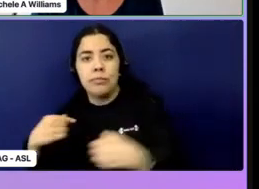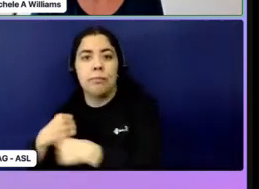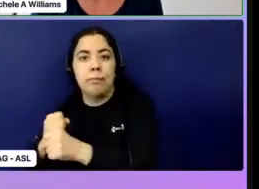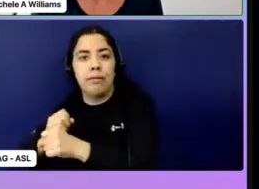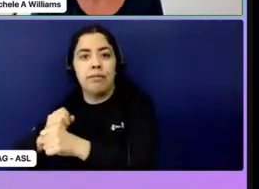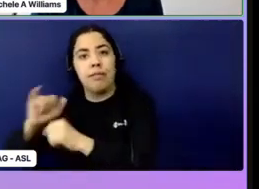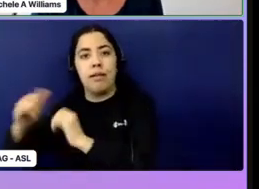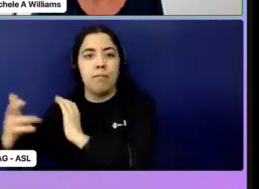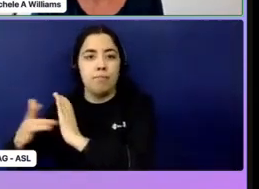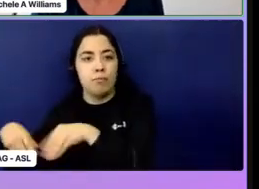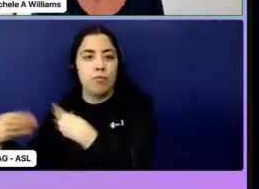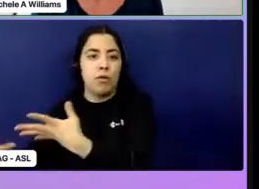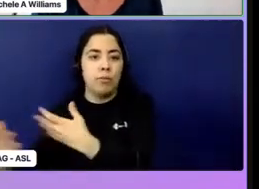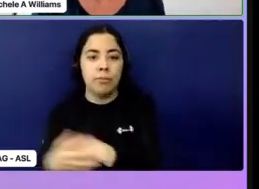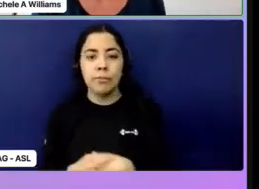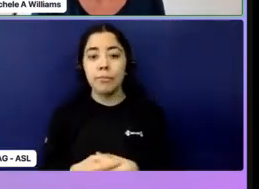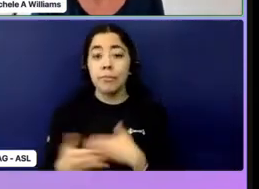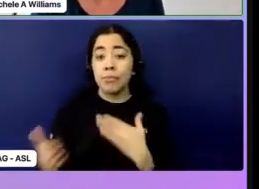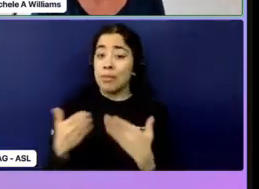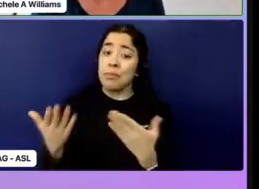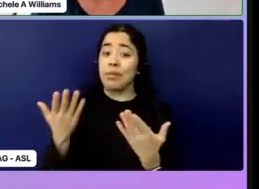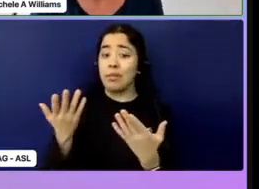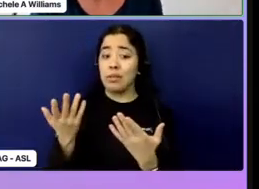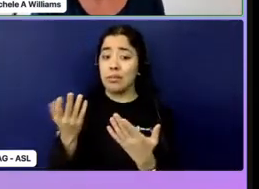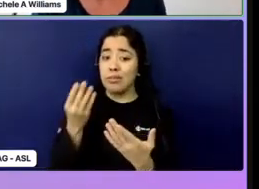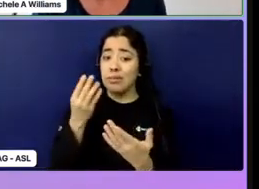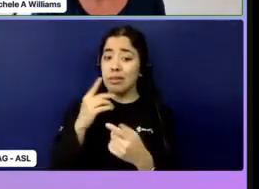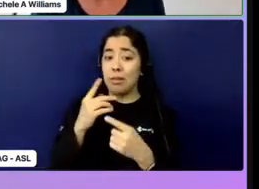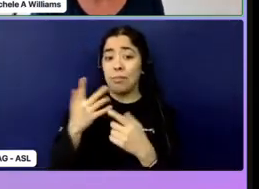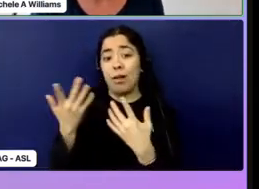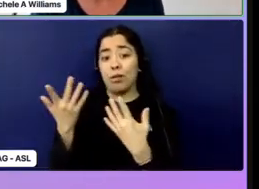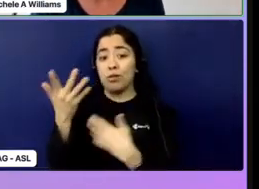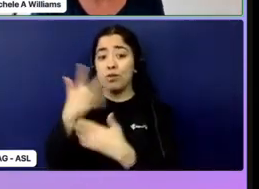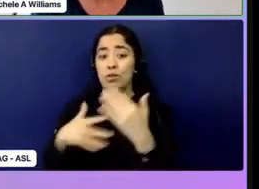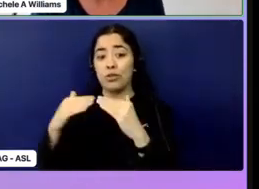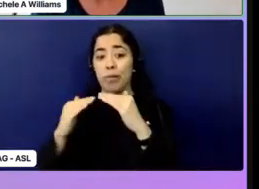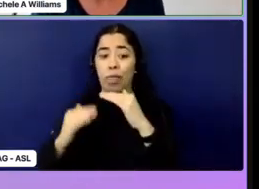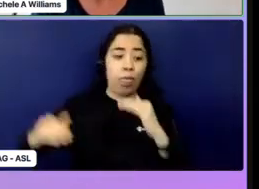all the way through and make that product. It may also expose some hard truths, like the